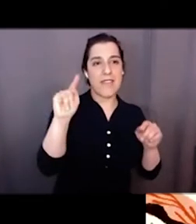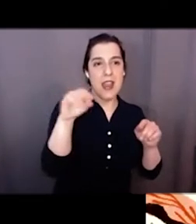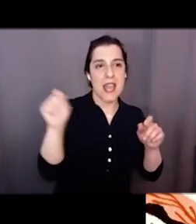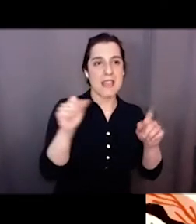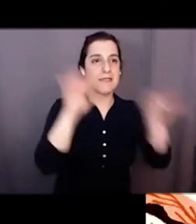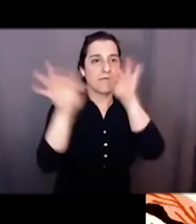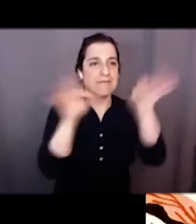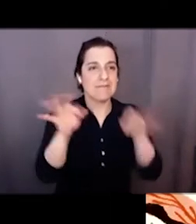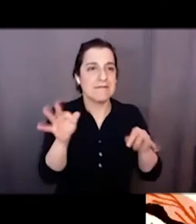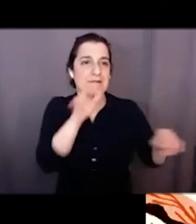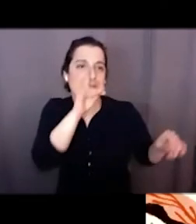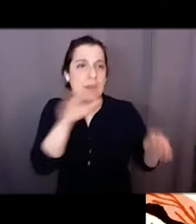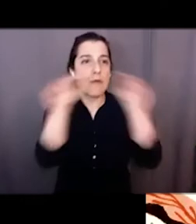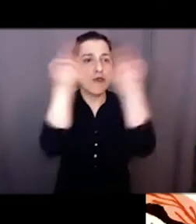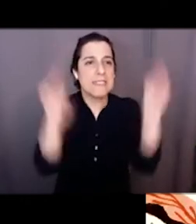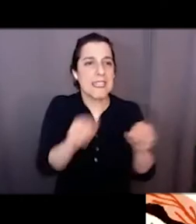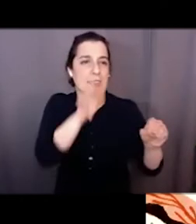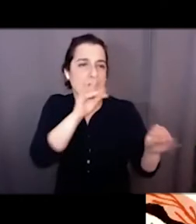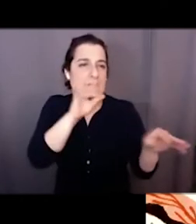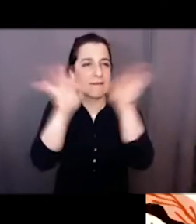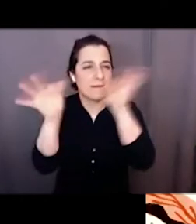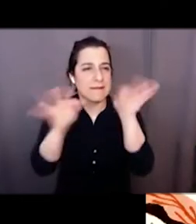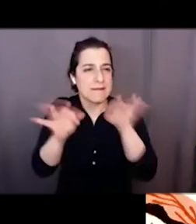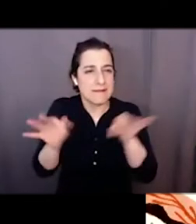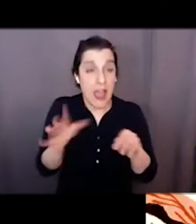museum tours. And tomorrow I'll be taking part in a,